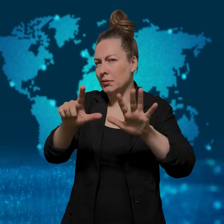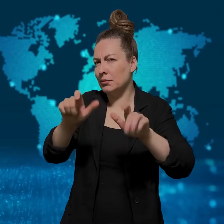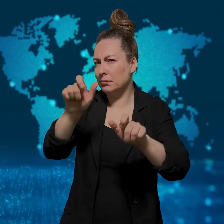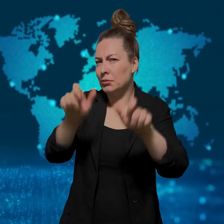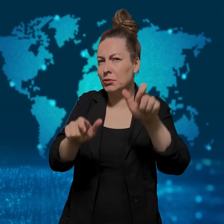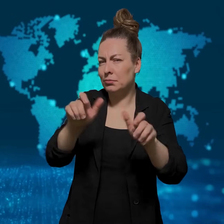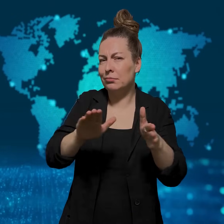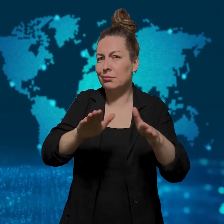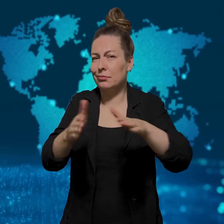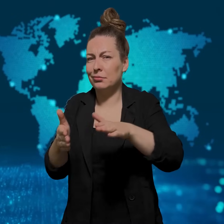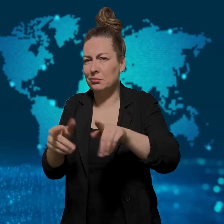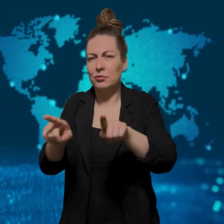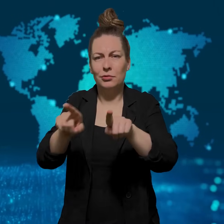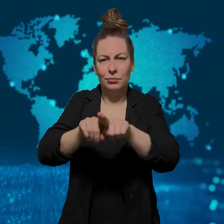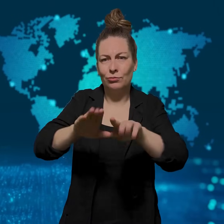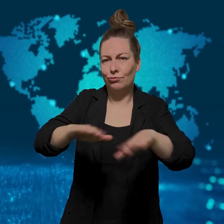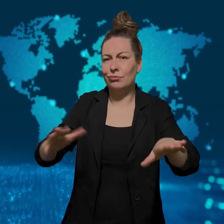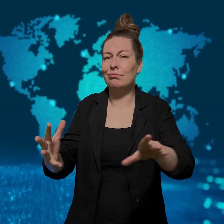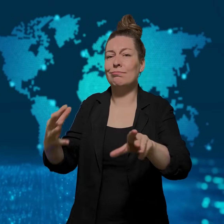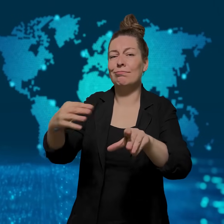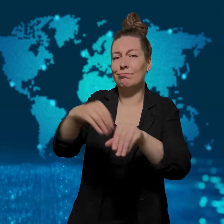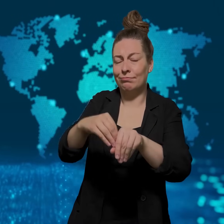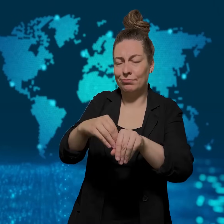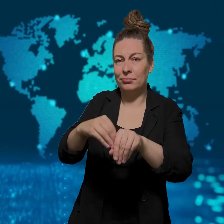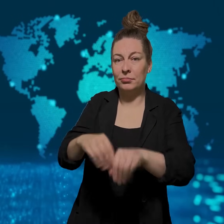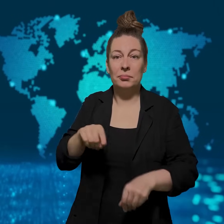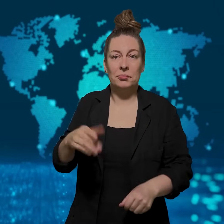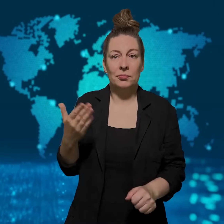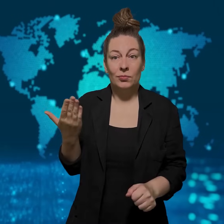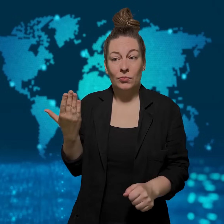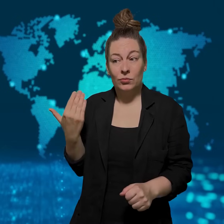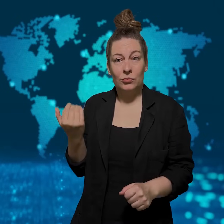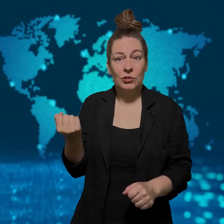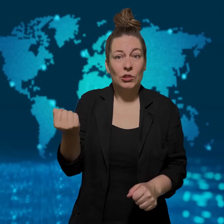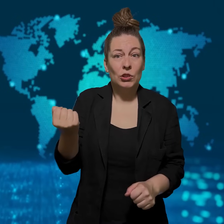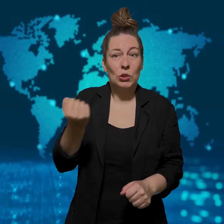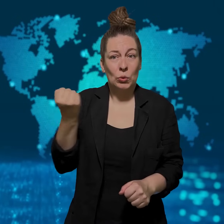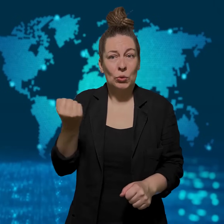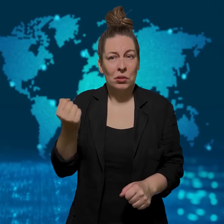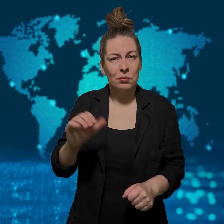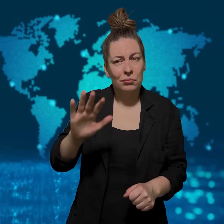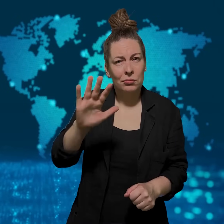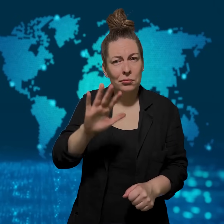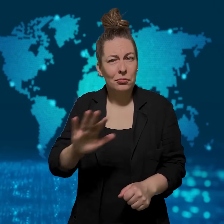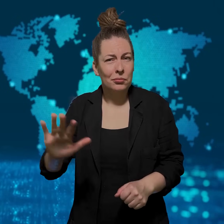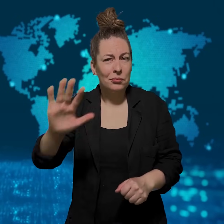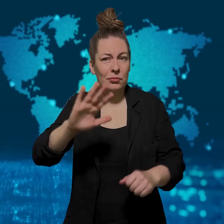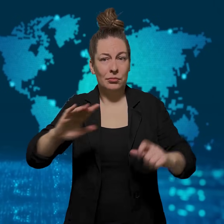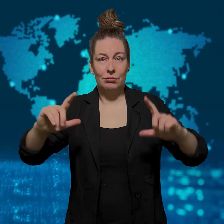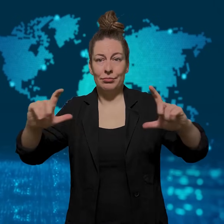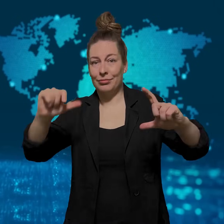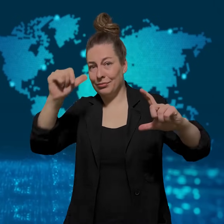At least 27 people - including children - were killed.